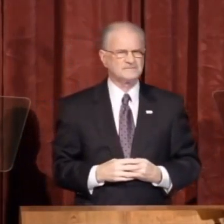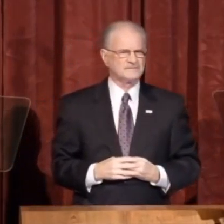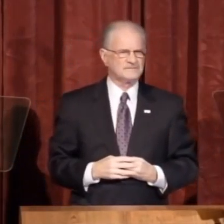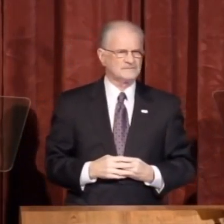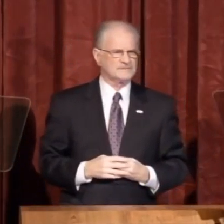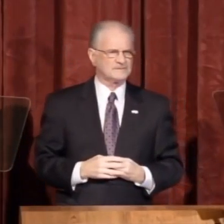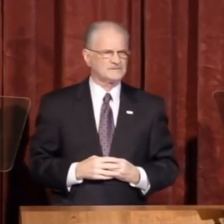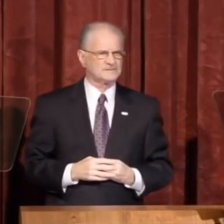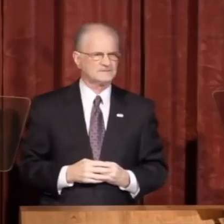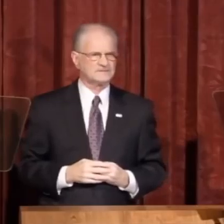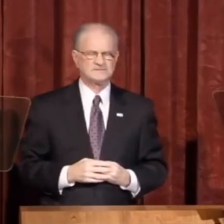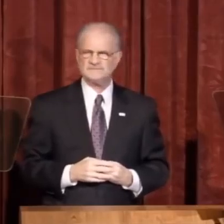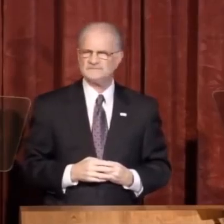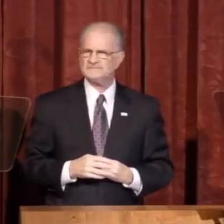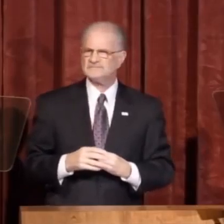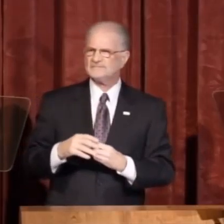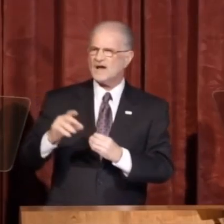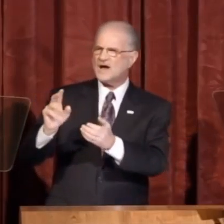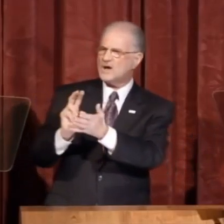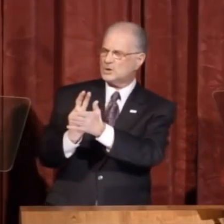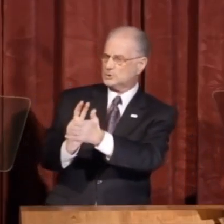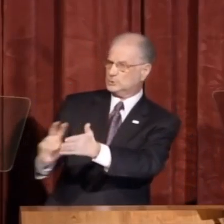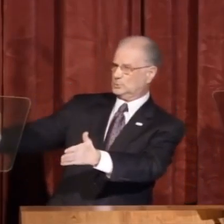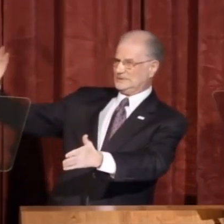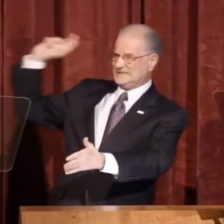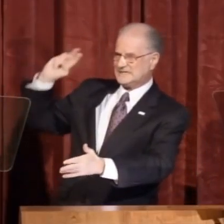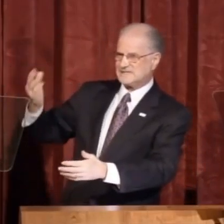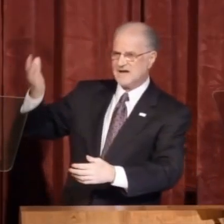that the graduation rate for undergraduate students